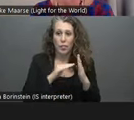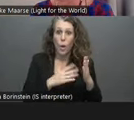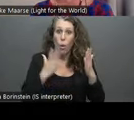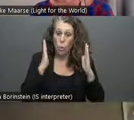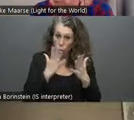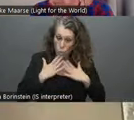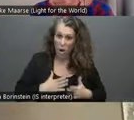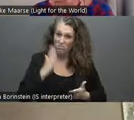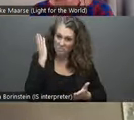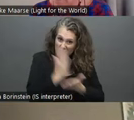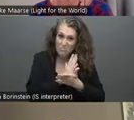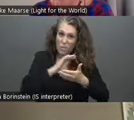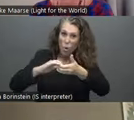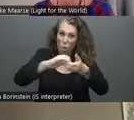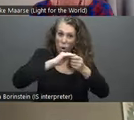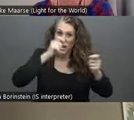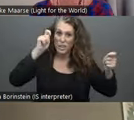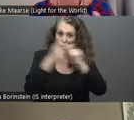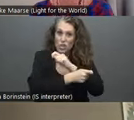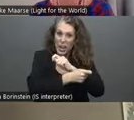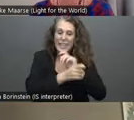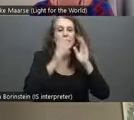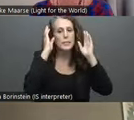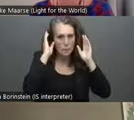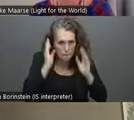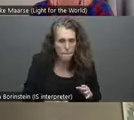also commits. 15:37:58 Further we have learned that it's